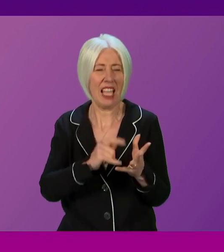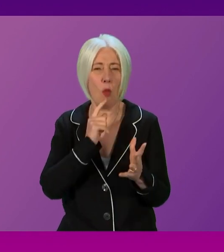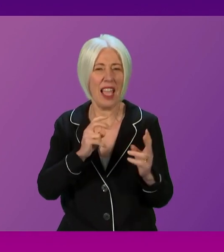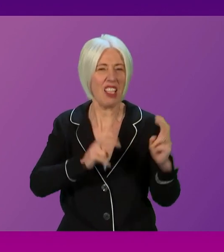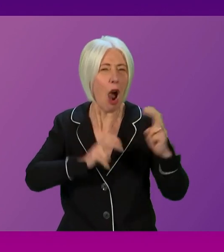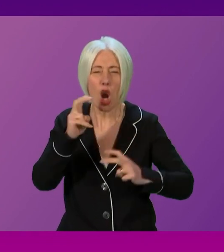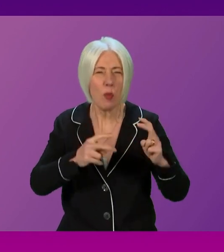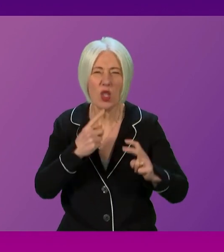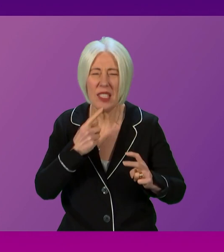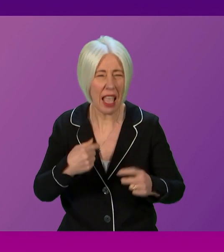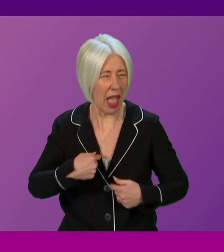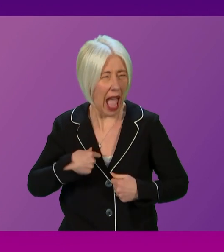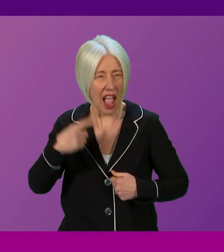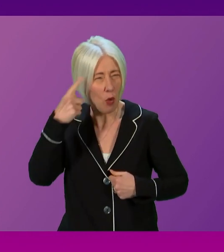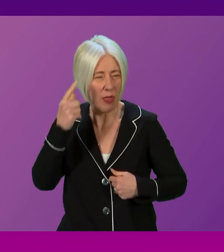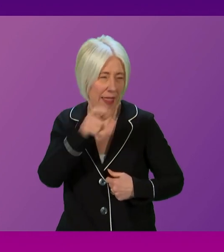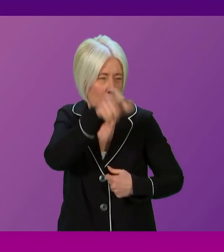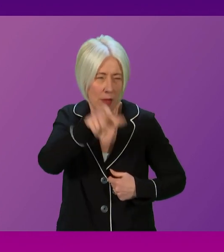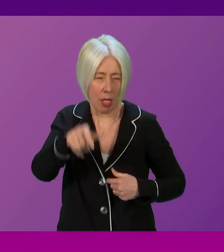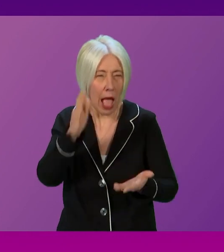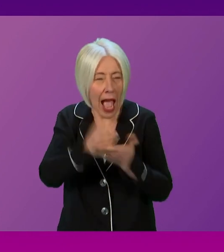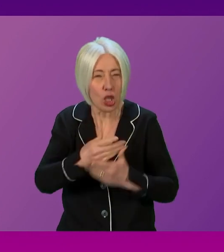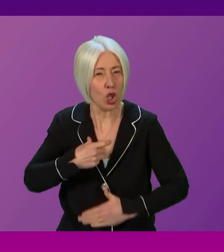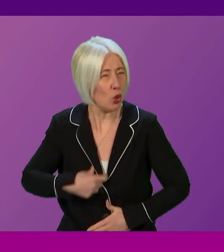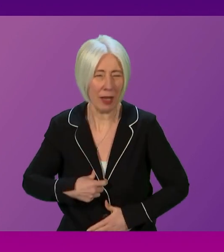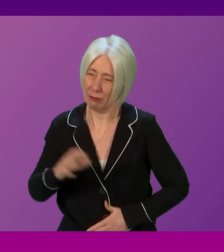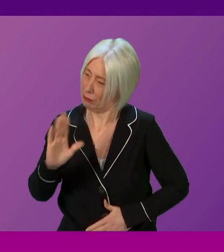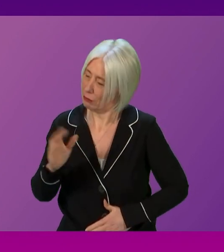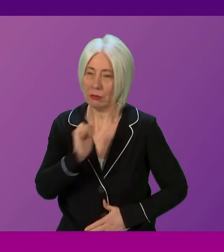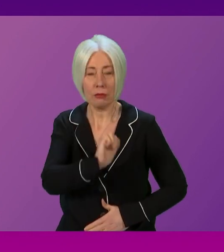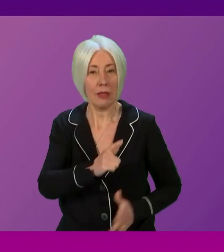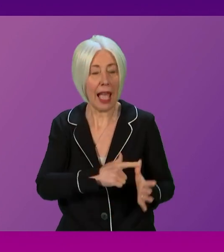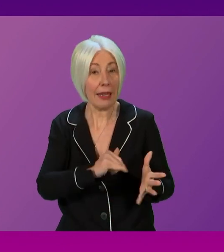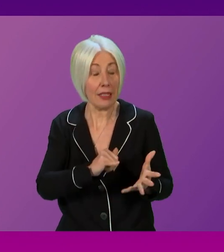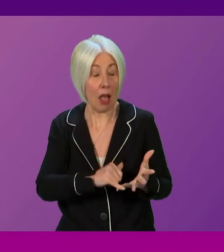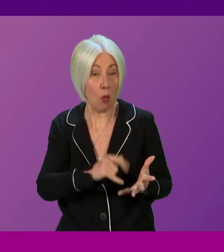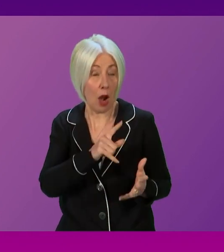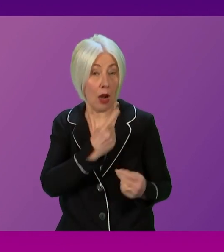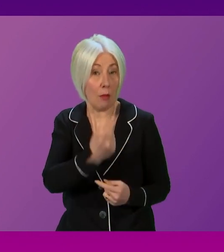think that that is the case. Anas Sarwar is responsible for what he says in the chamber;